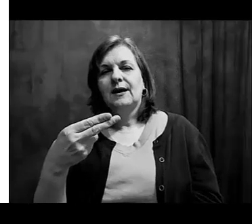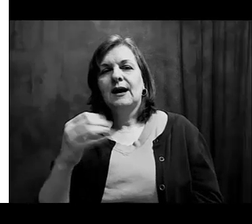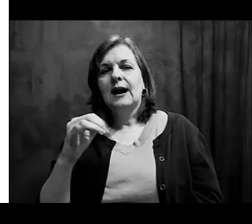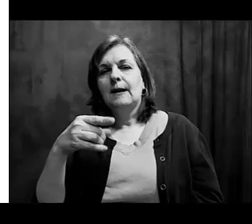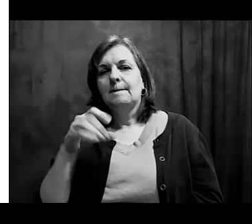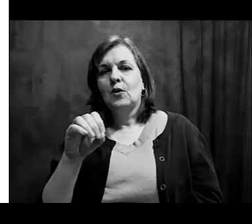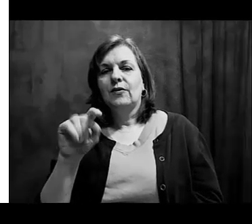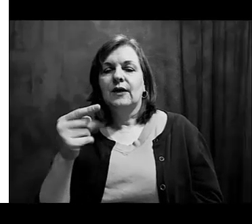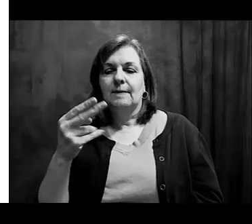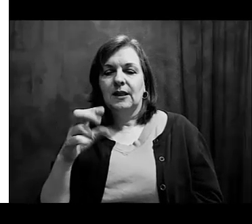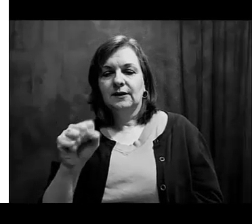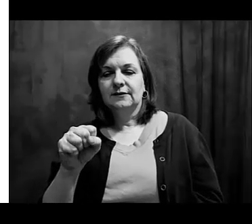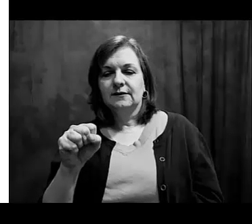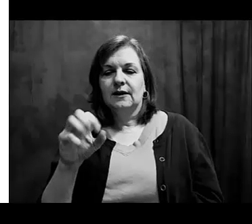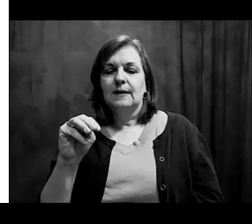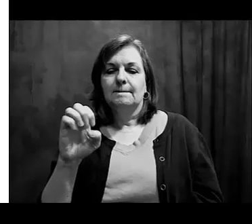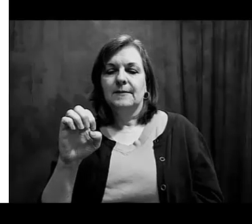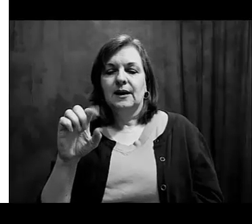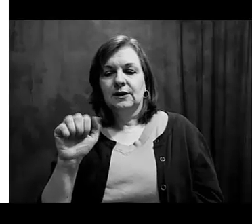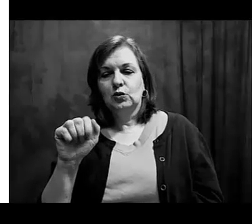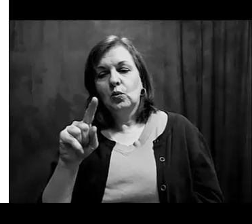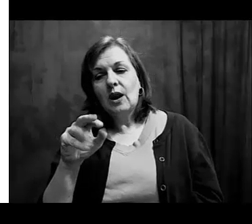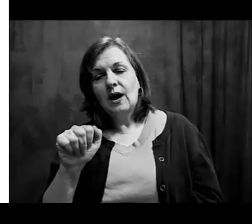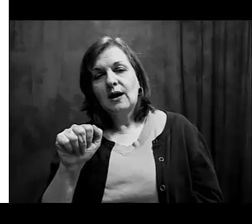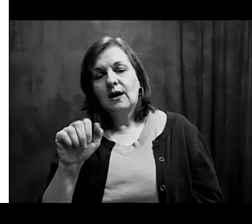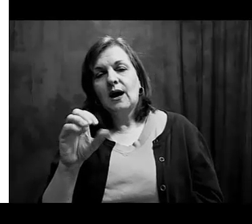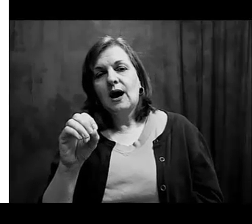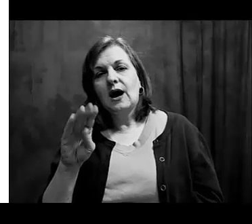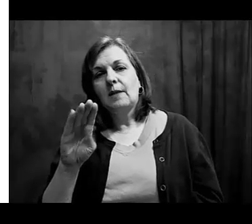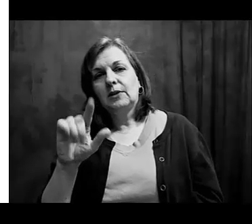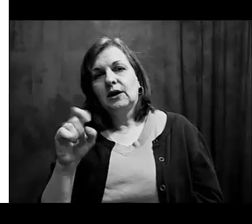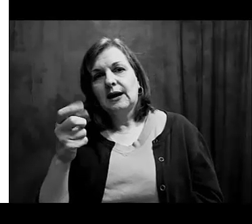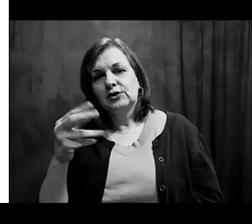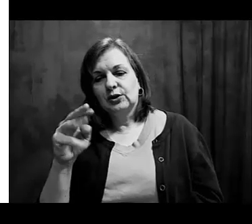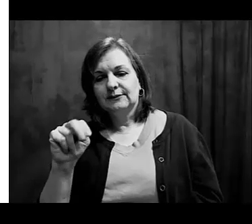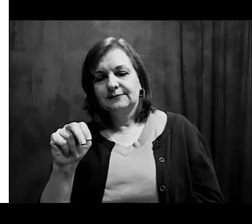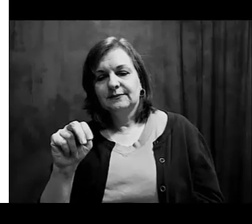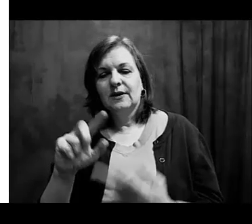pon, something known as the reticular formation [RAS]